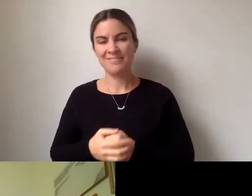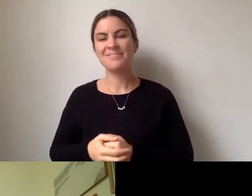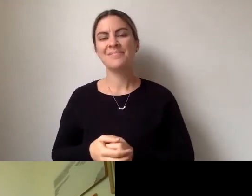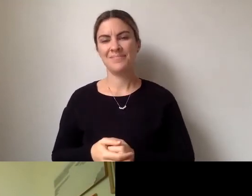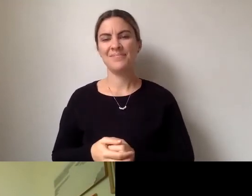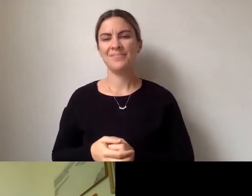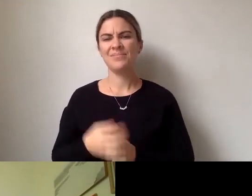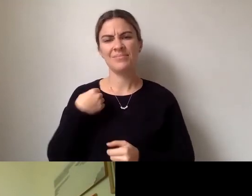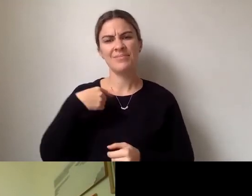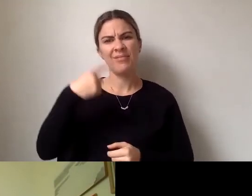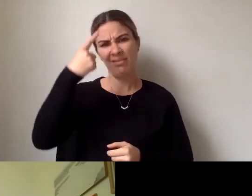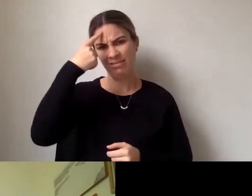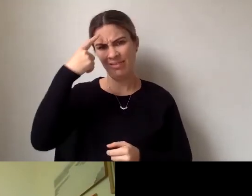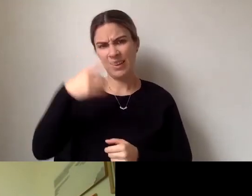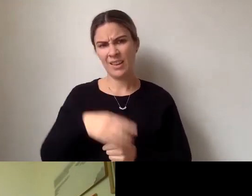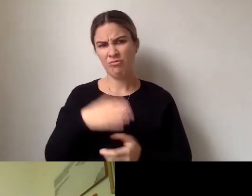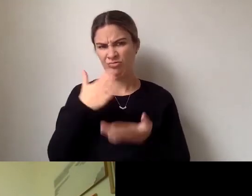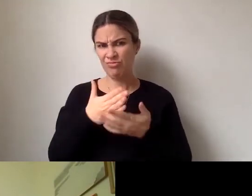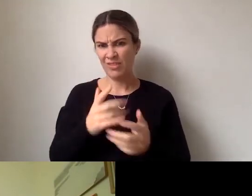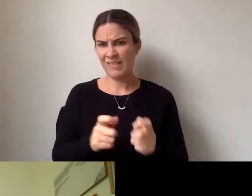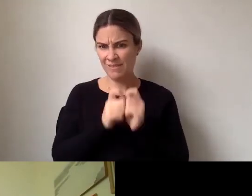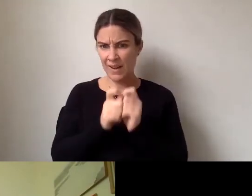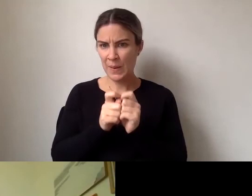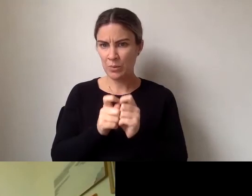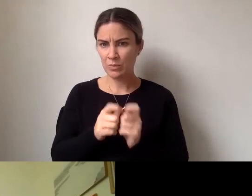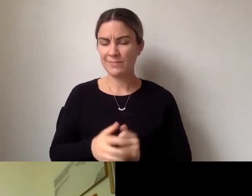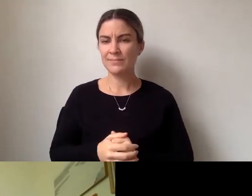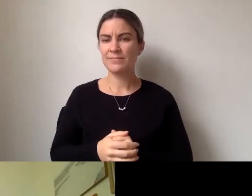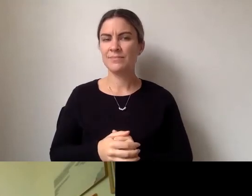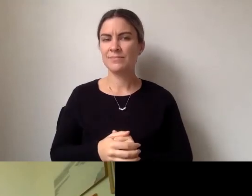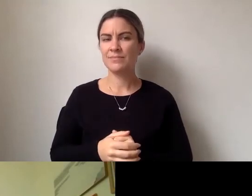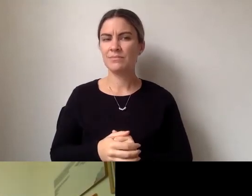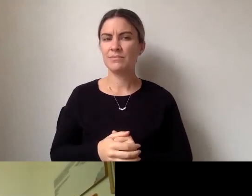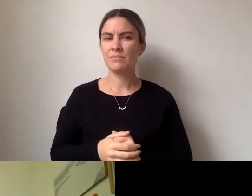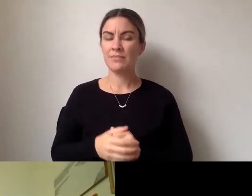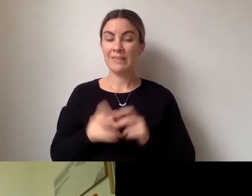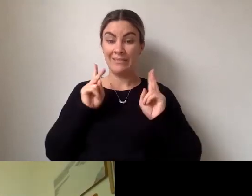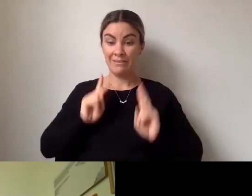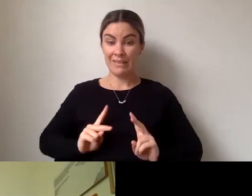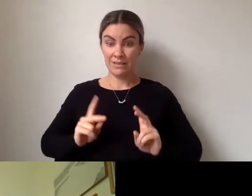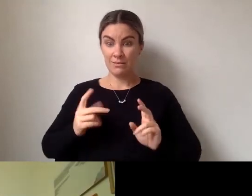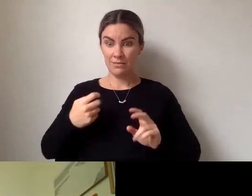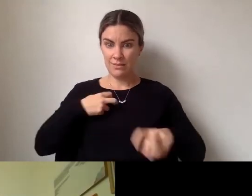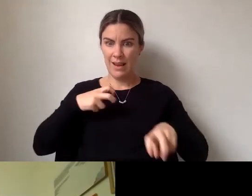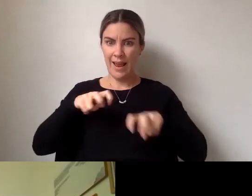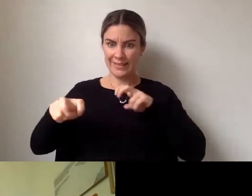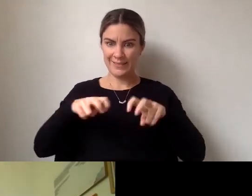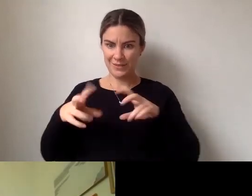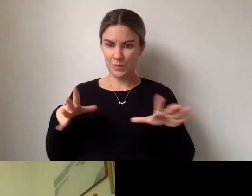think is really - is really valuable, and actually doing physical activities together, even though in this time we're - you have